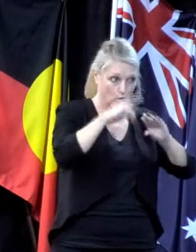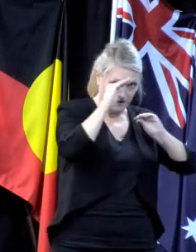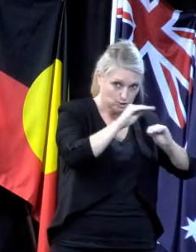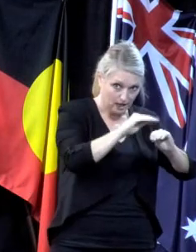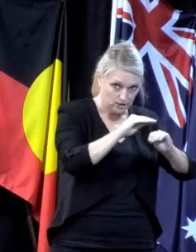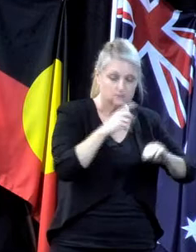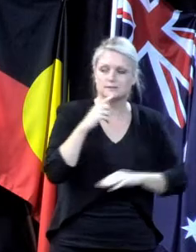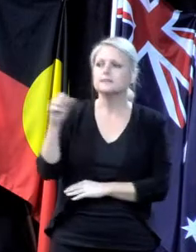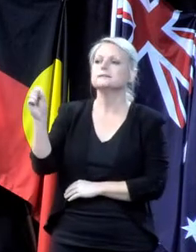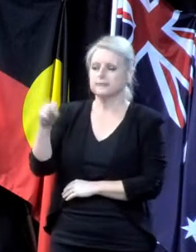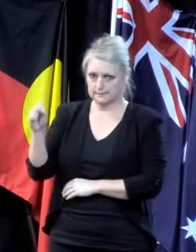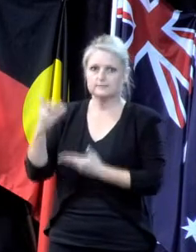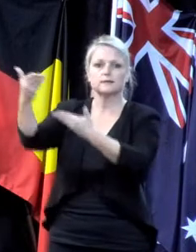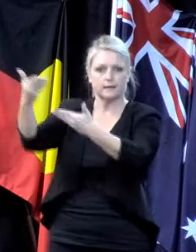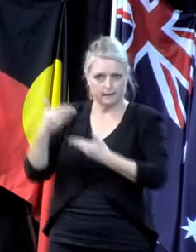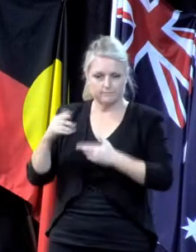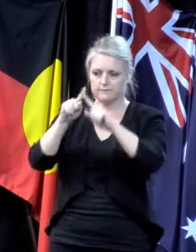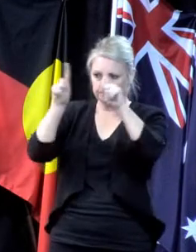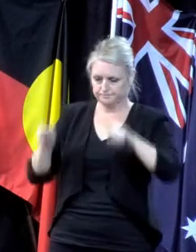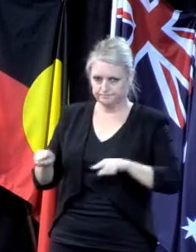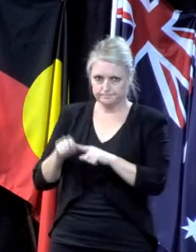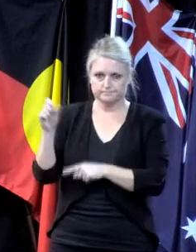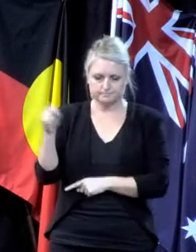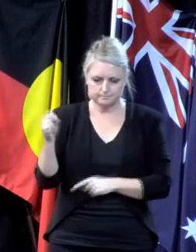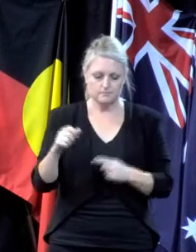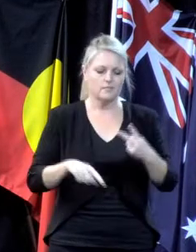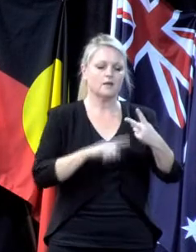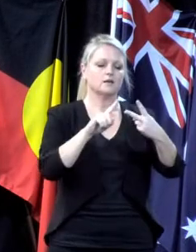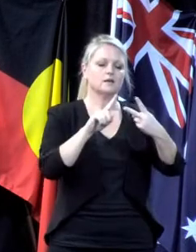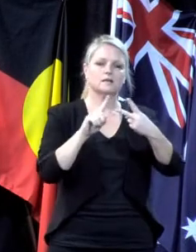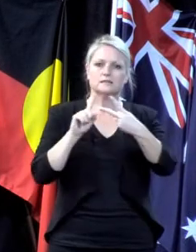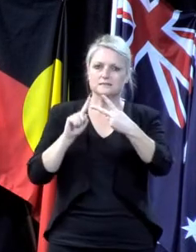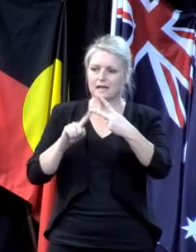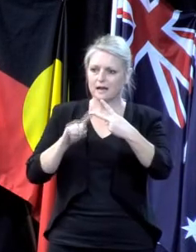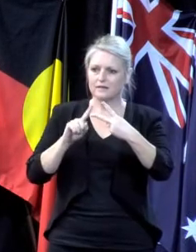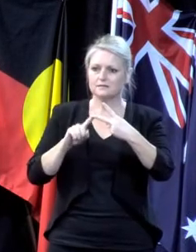The second one I would say would be a... a regional audit,